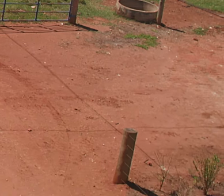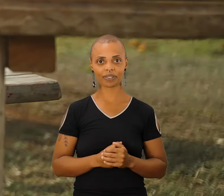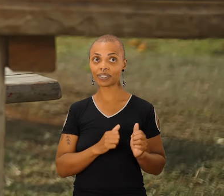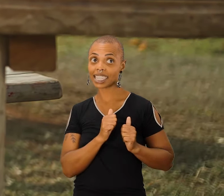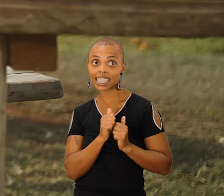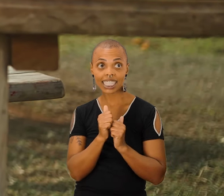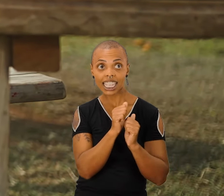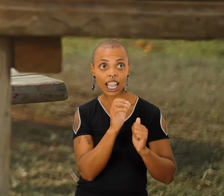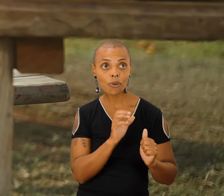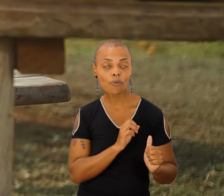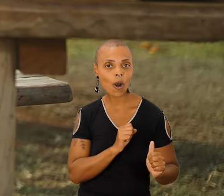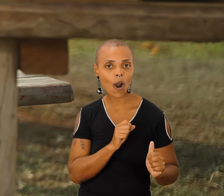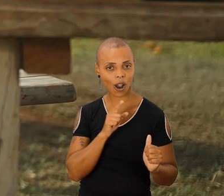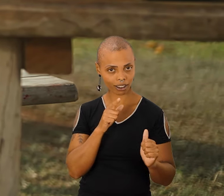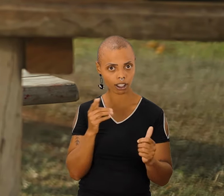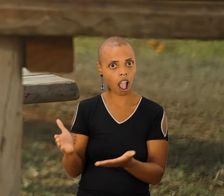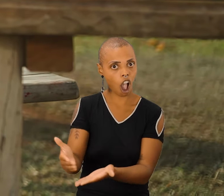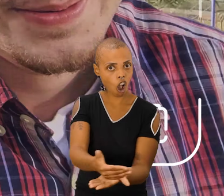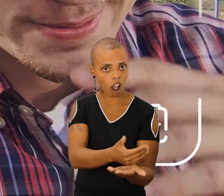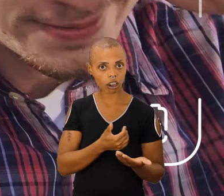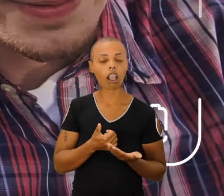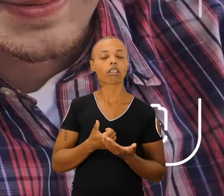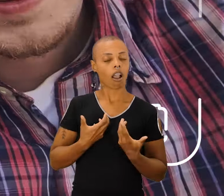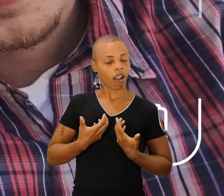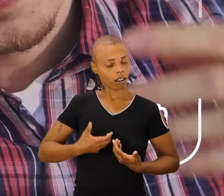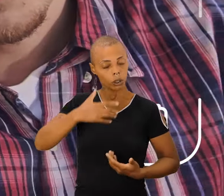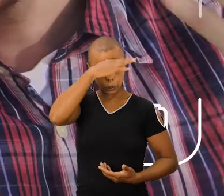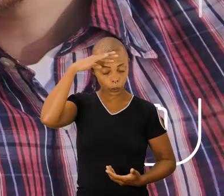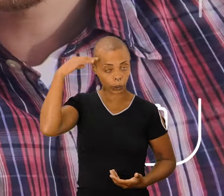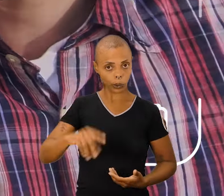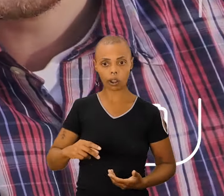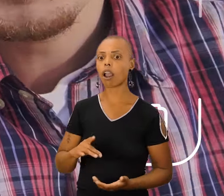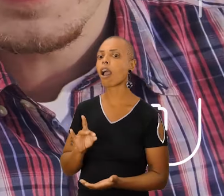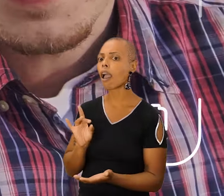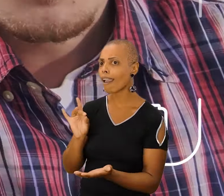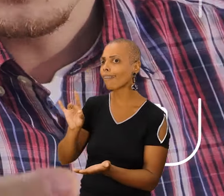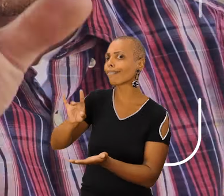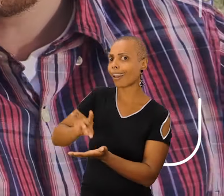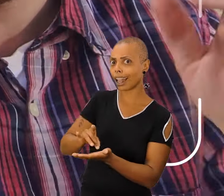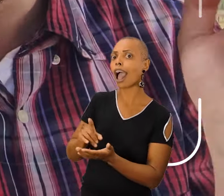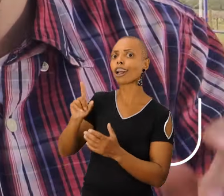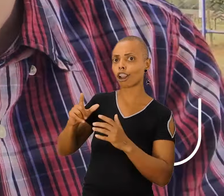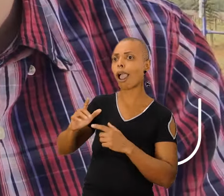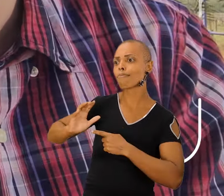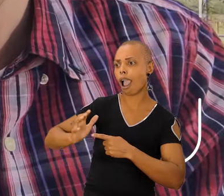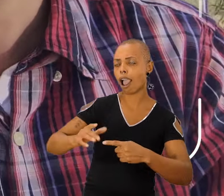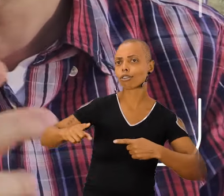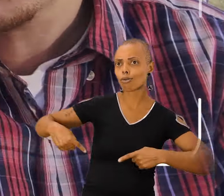[Birds] Jazz [Dininha] Lovely followers, this harvest was tiring, you know? [Jotapê] Don’t even mention it, cousin.